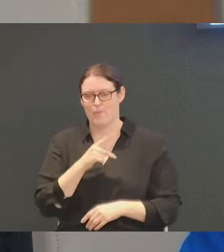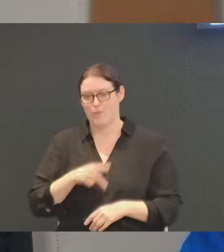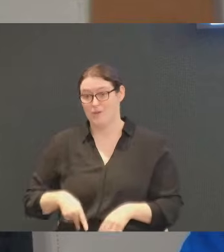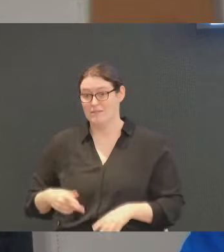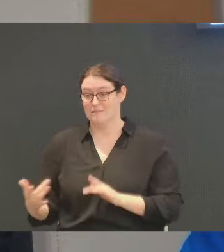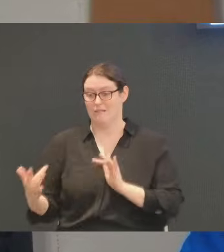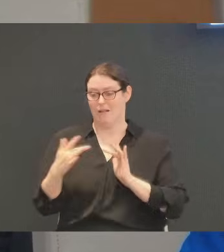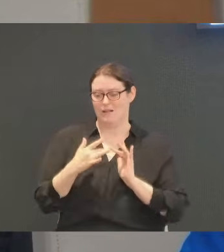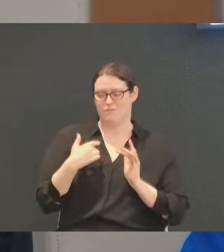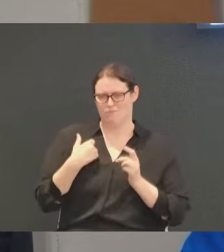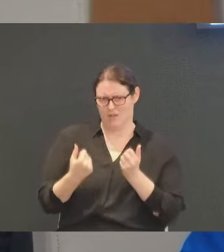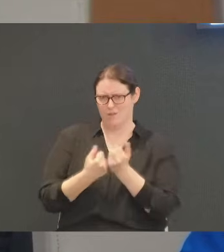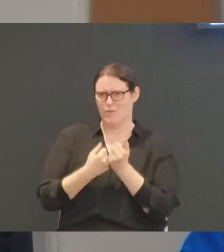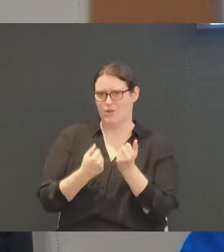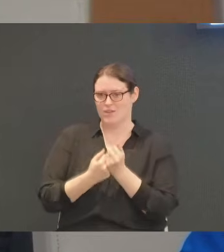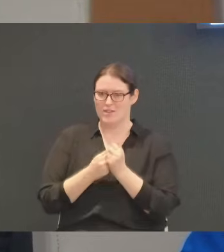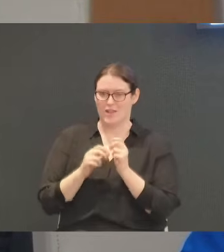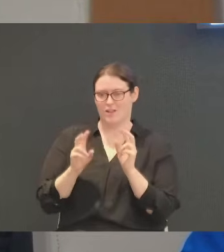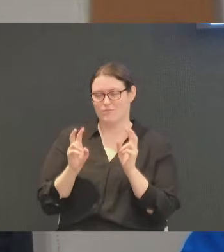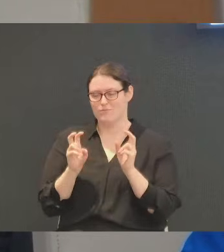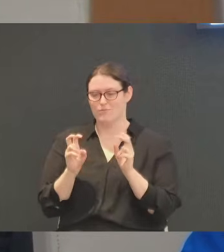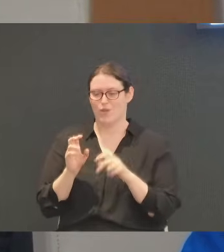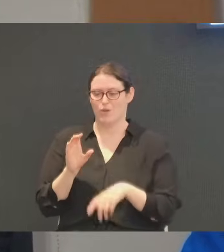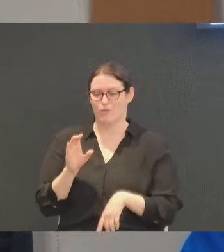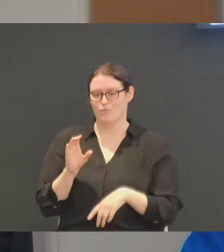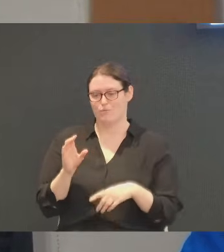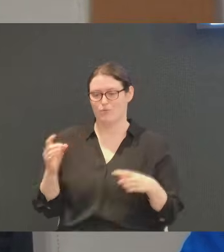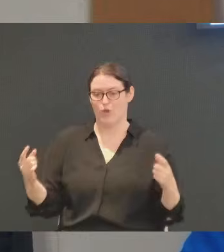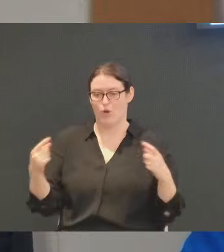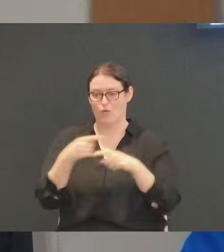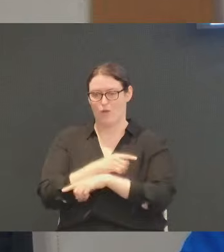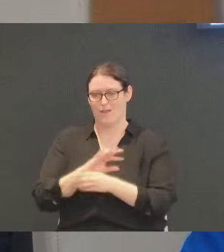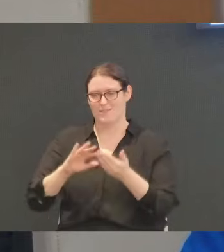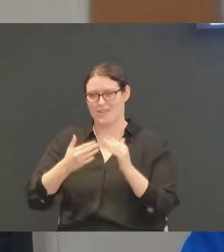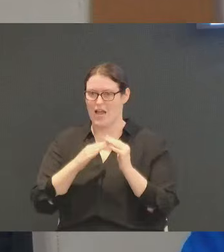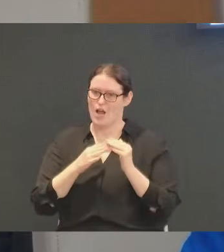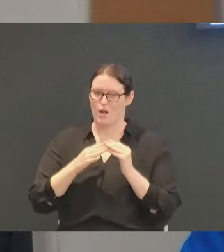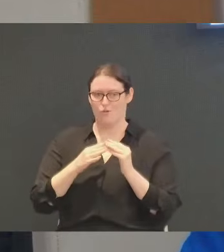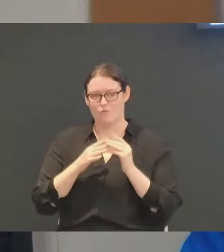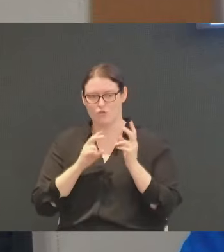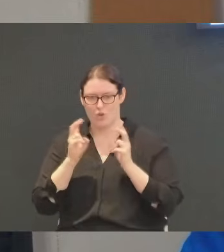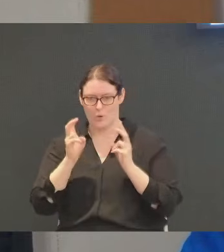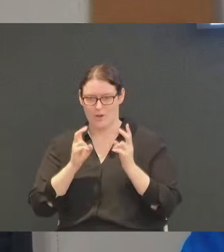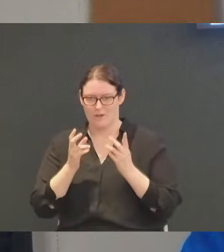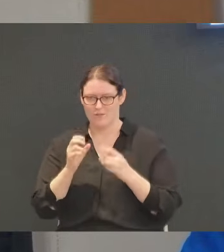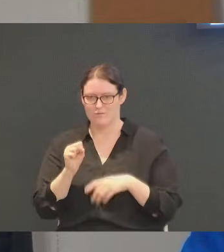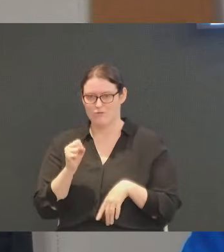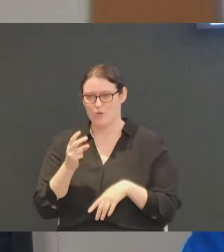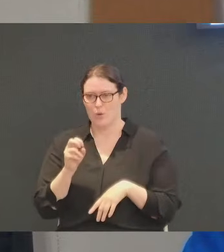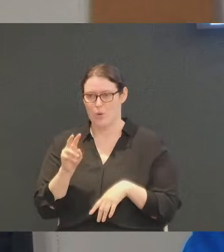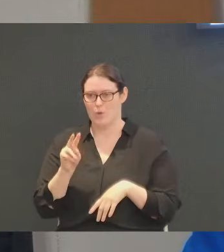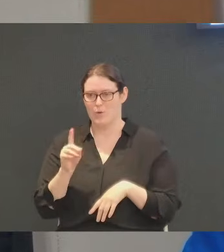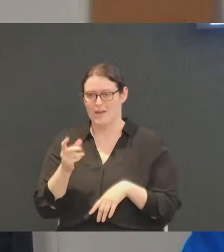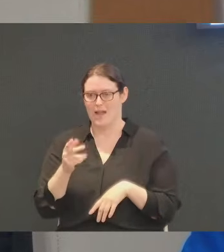this cross town showdown. it could kick off the season. So I want to thank sent it over to Jeff